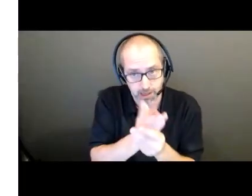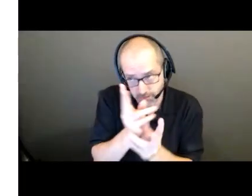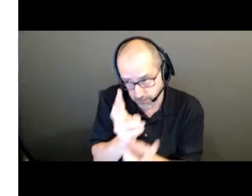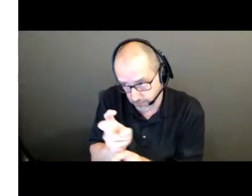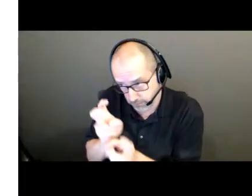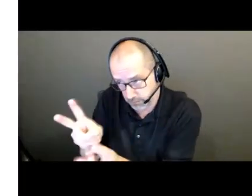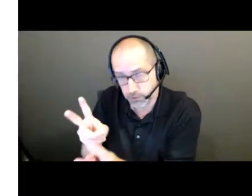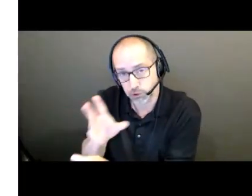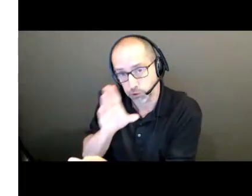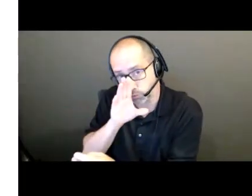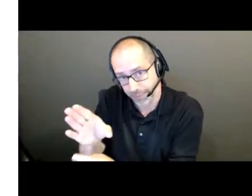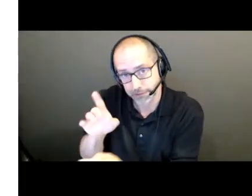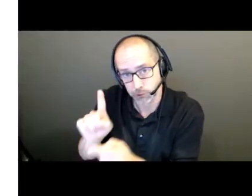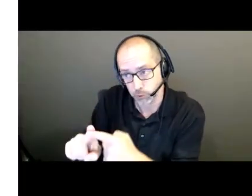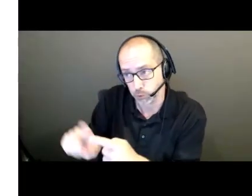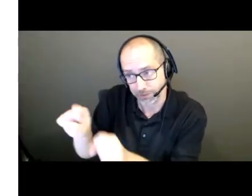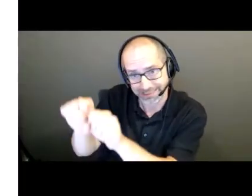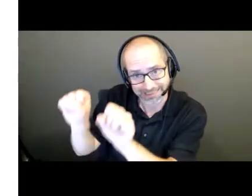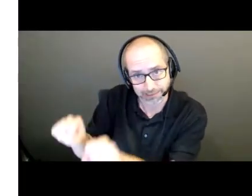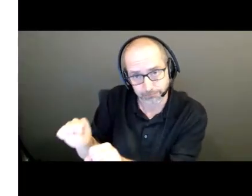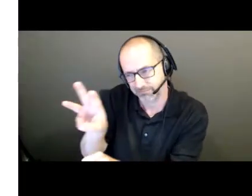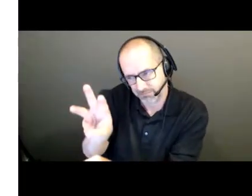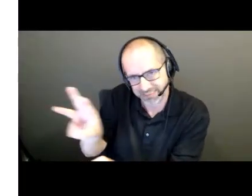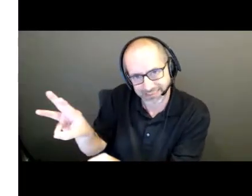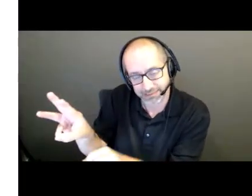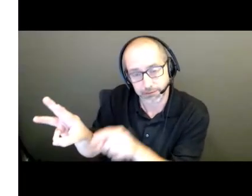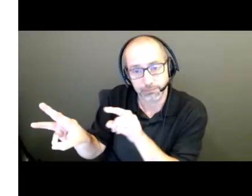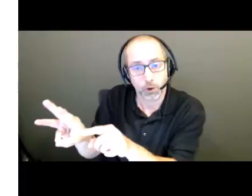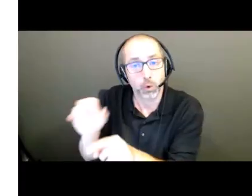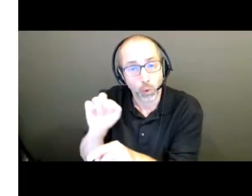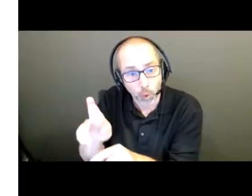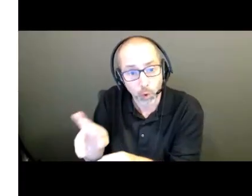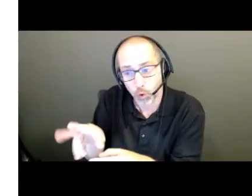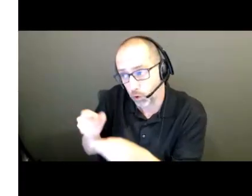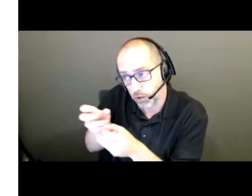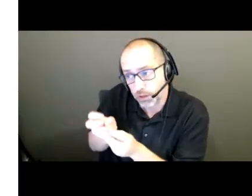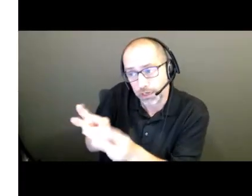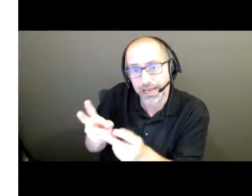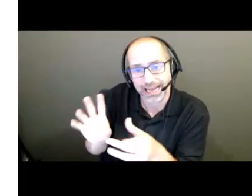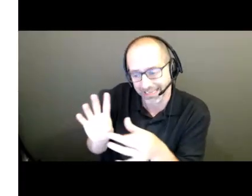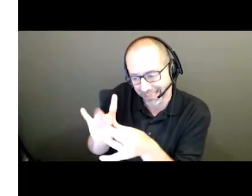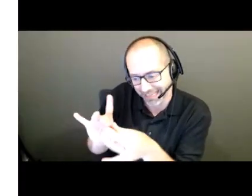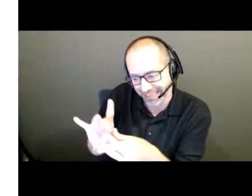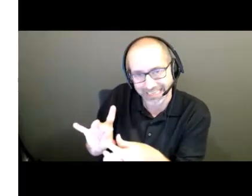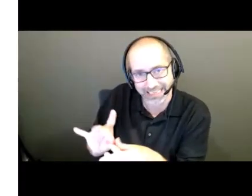or provide links along with a short description of each file or link.